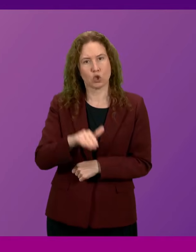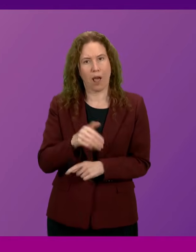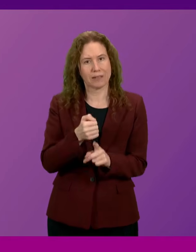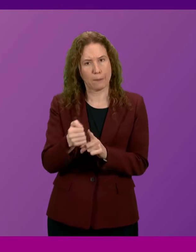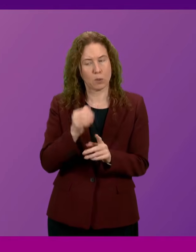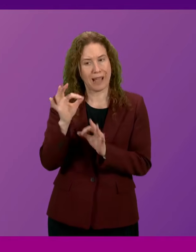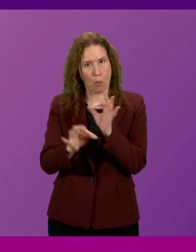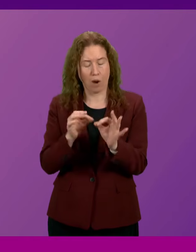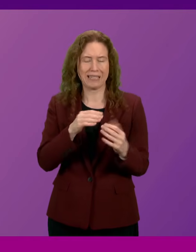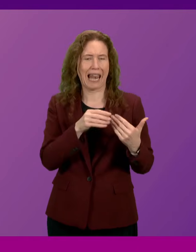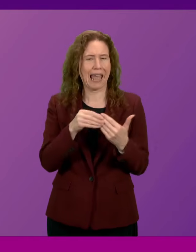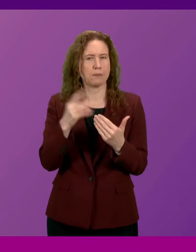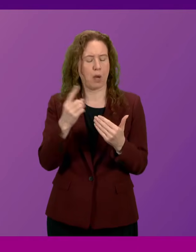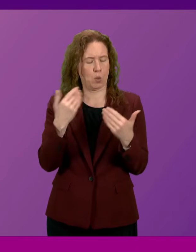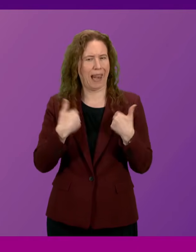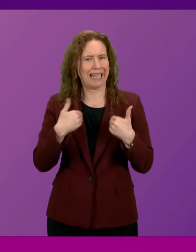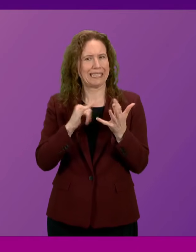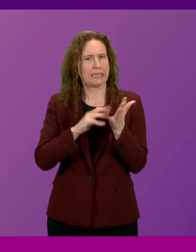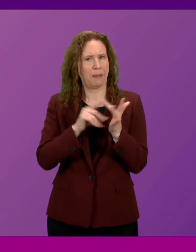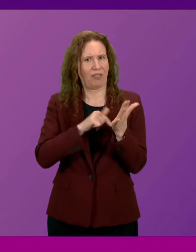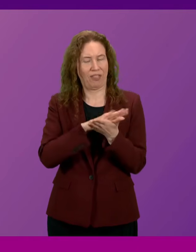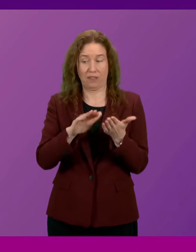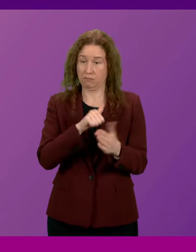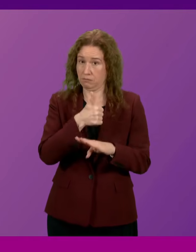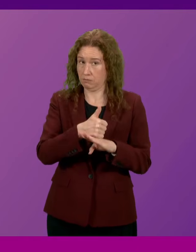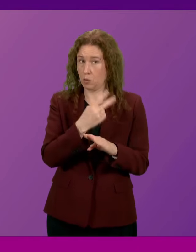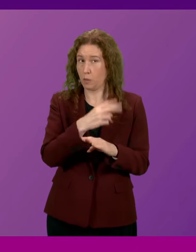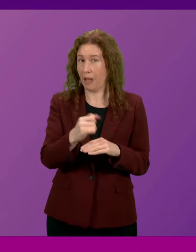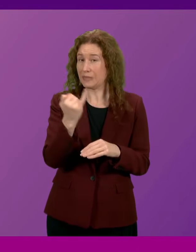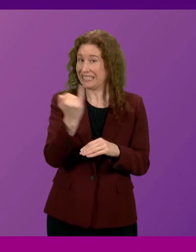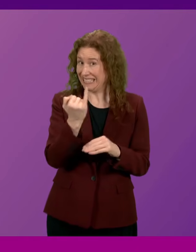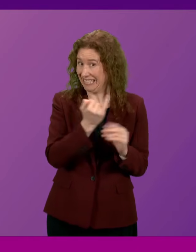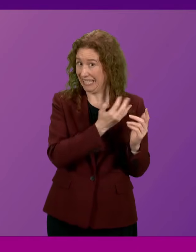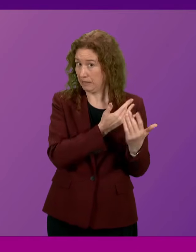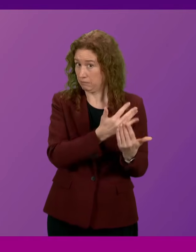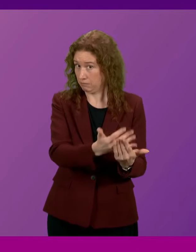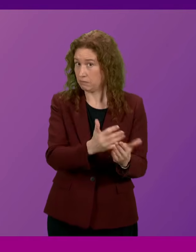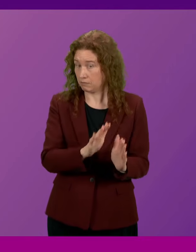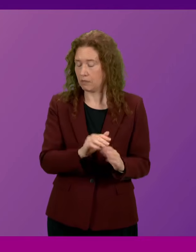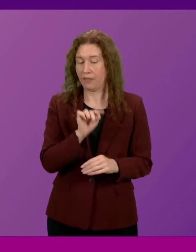led by Lady Smith, which has been sitting since 2016. That inquiry is